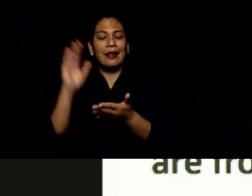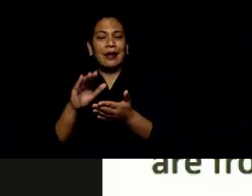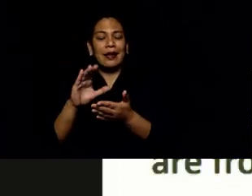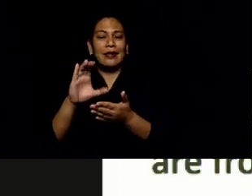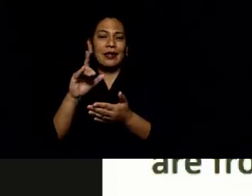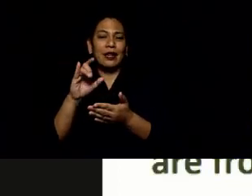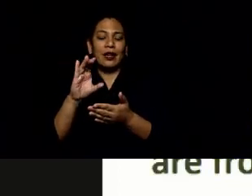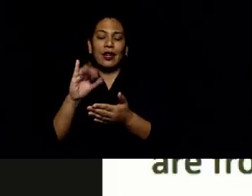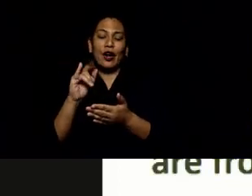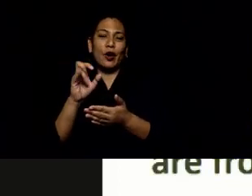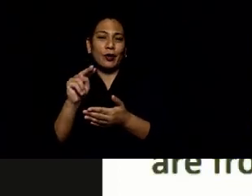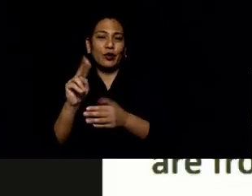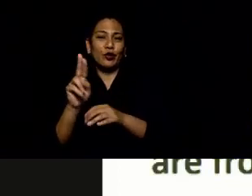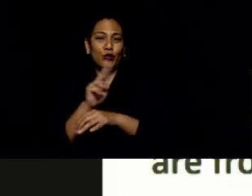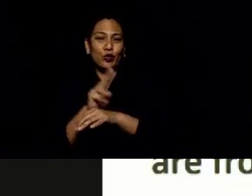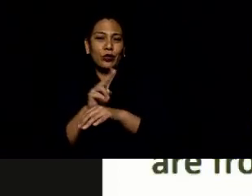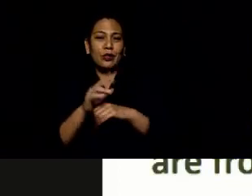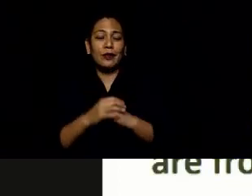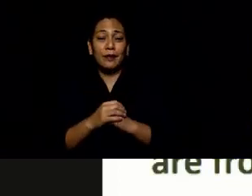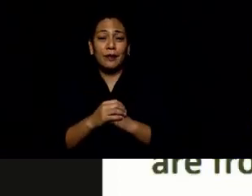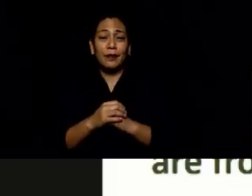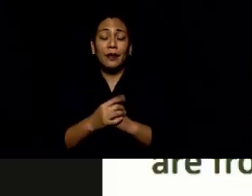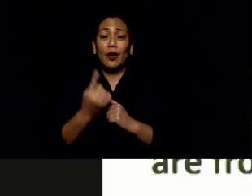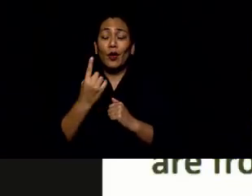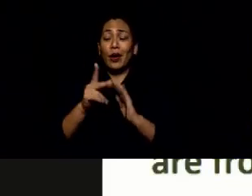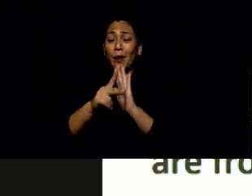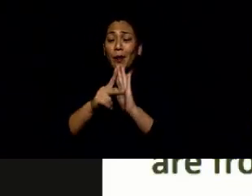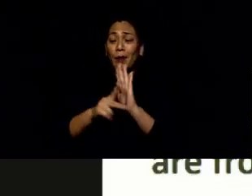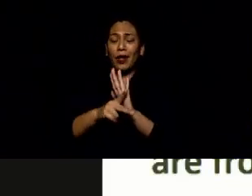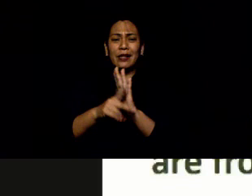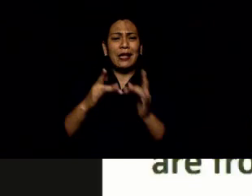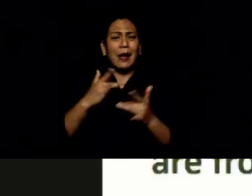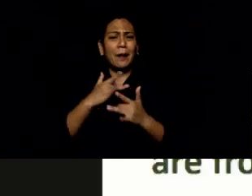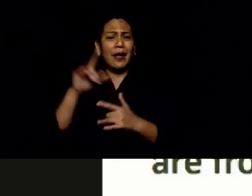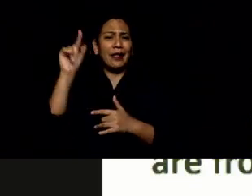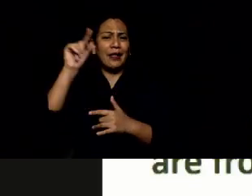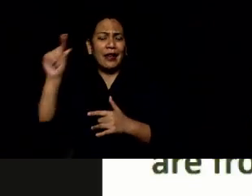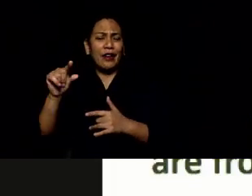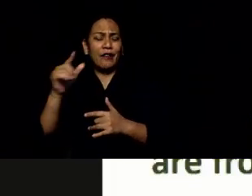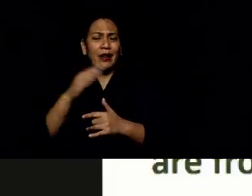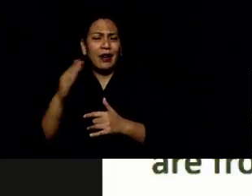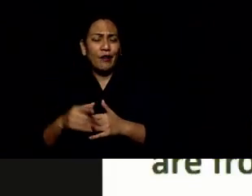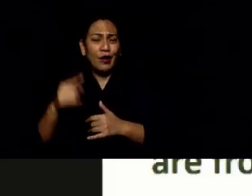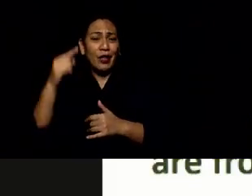And one policy that is never considered by government, unfortunately, is to focus